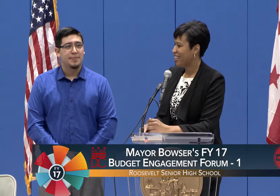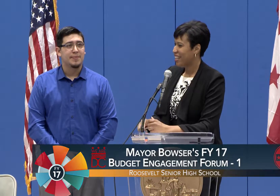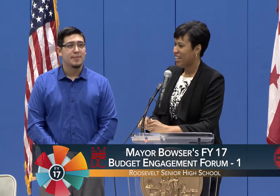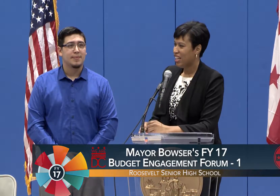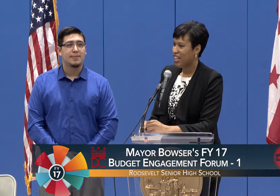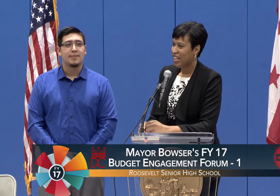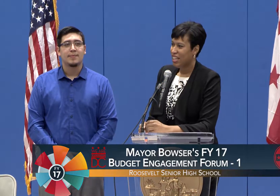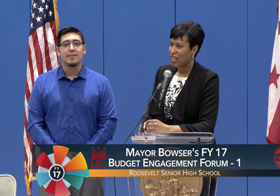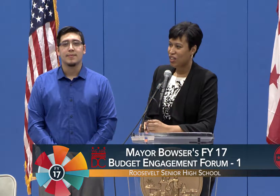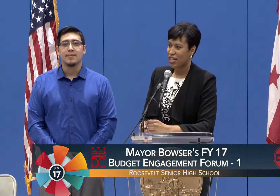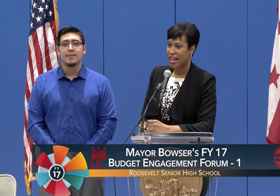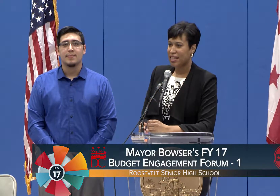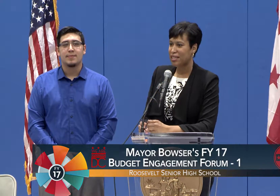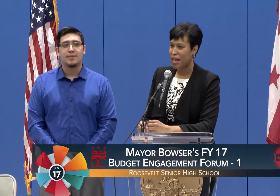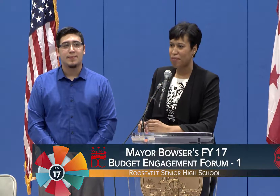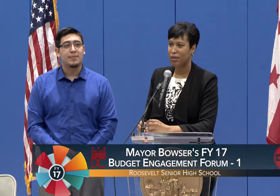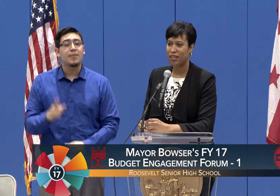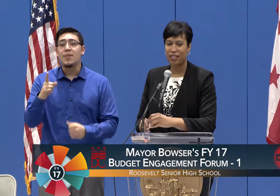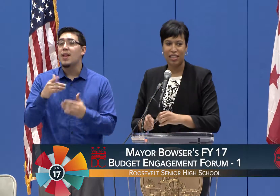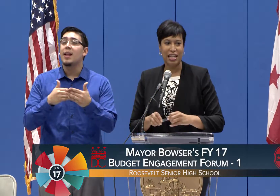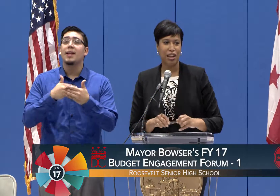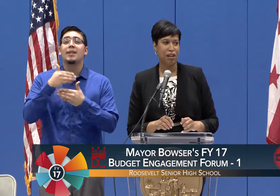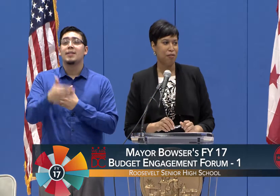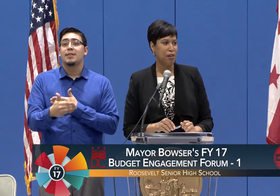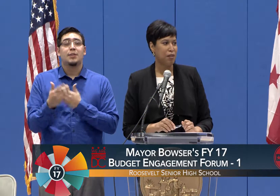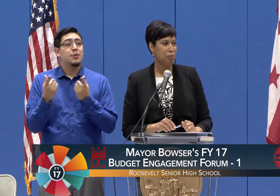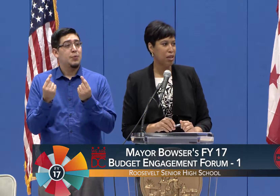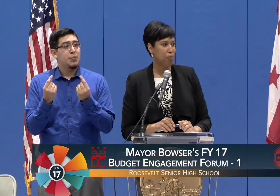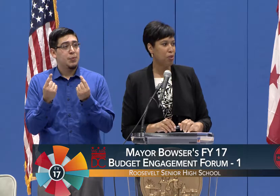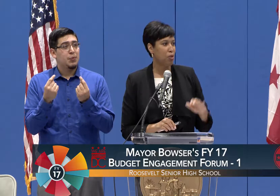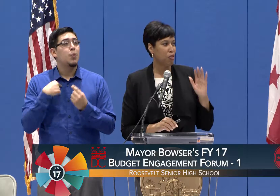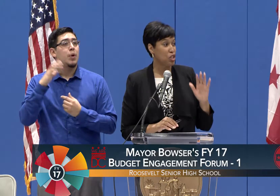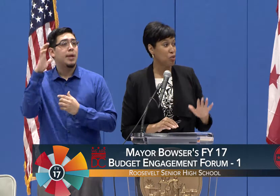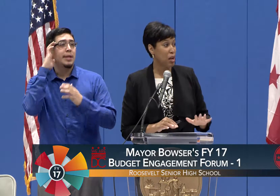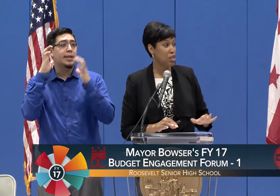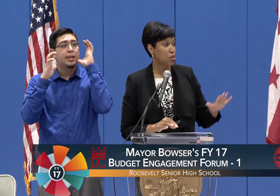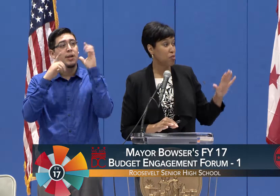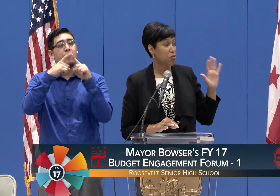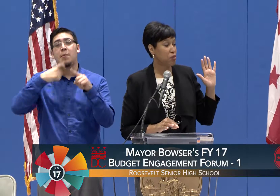NEXT UP ARE GOING TO HEAR FROM THE PEOPLE WHO ARE RESPONSIBLE